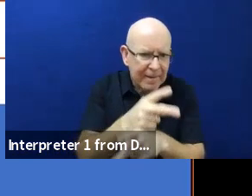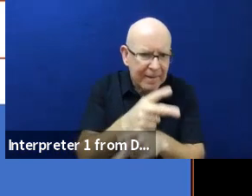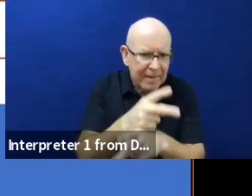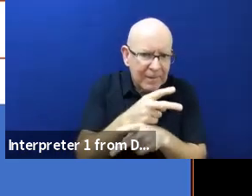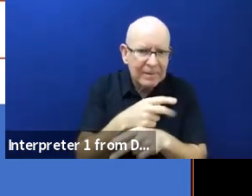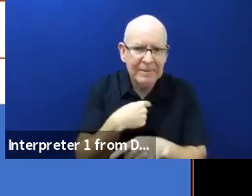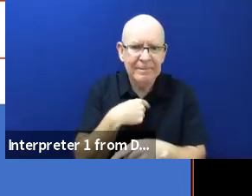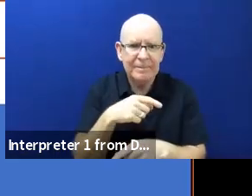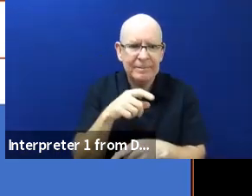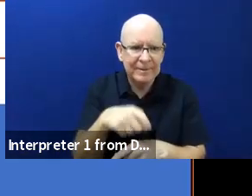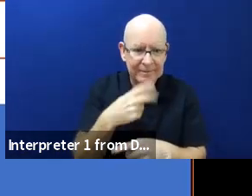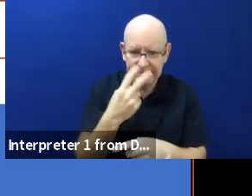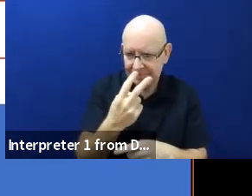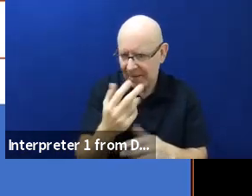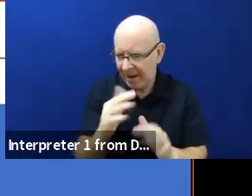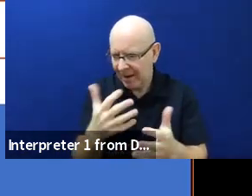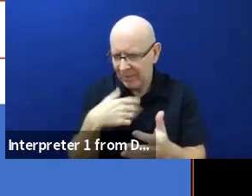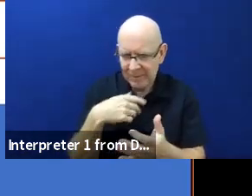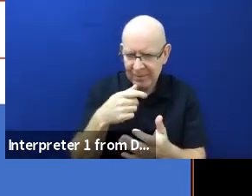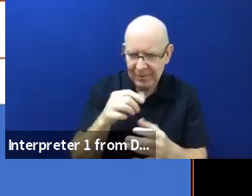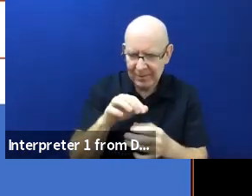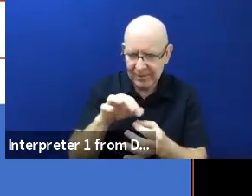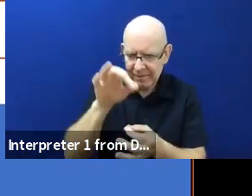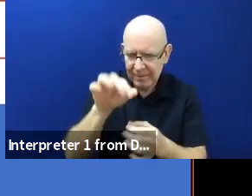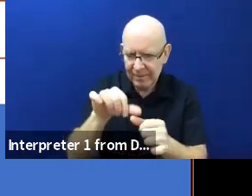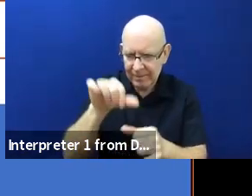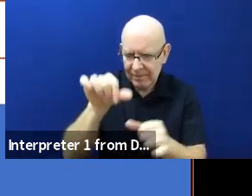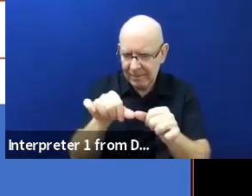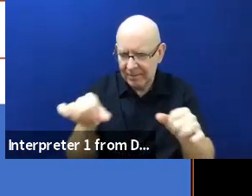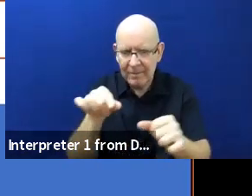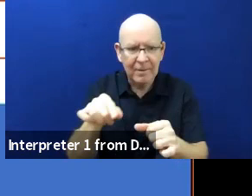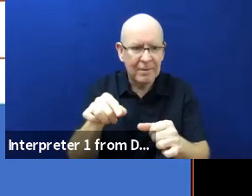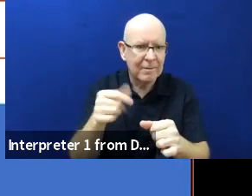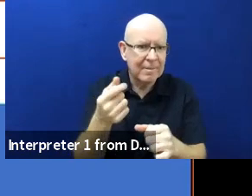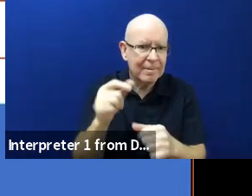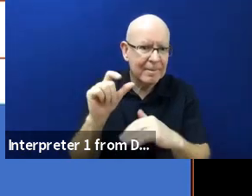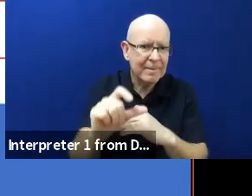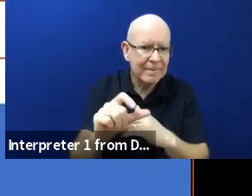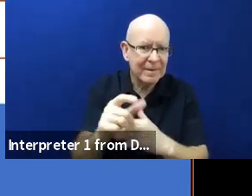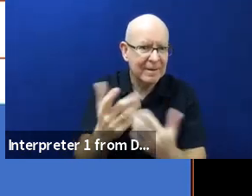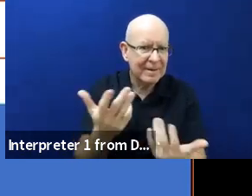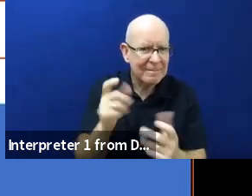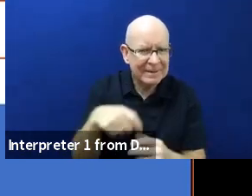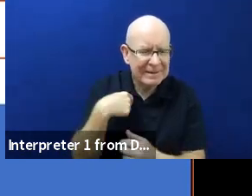that are currently spent for disability issues and this is what people can afford.